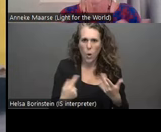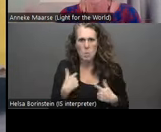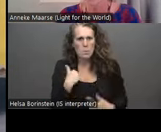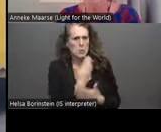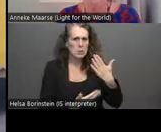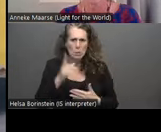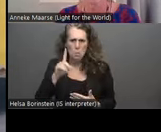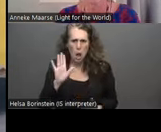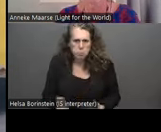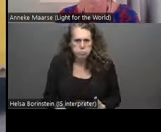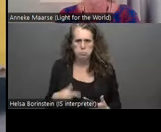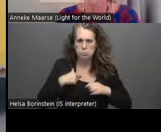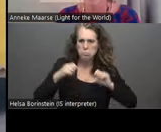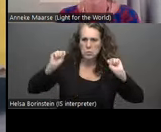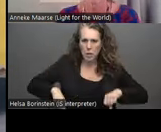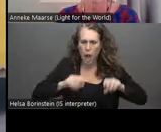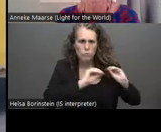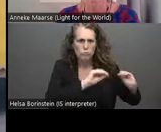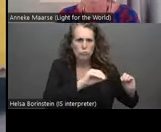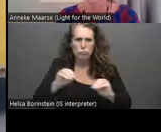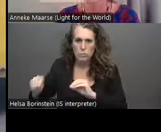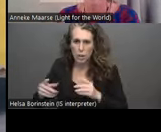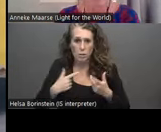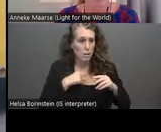15:31:47 When they train groups of people who can be managers who can be all kinds of